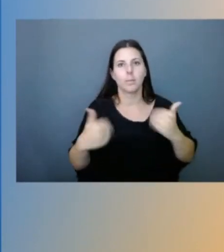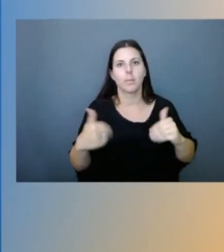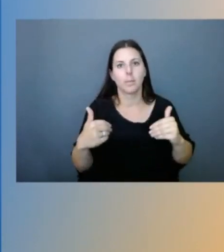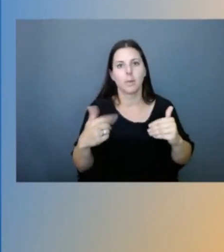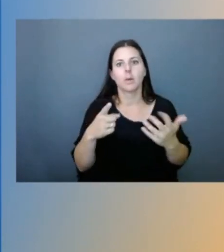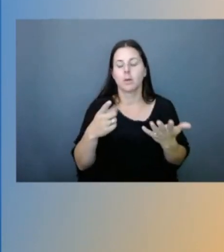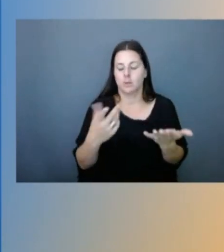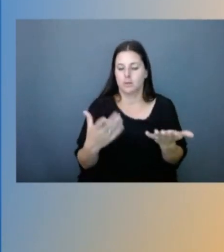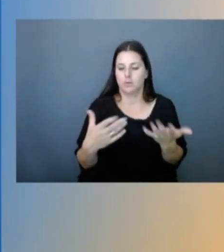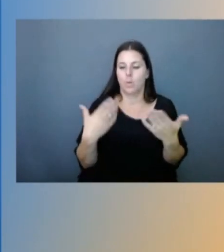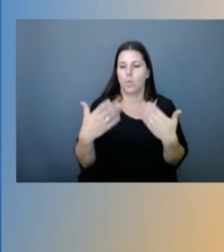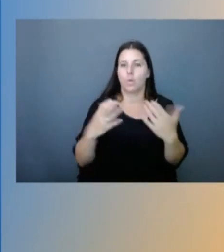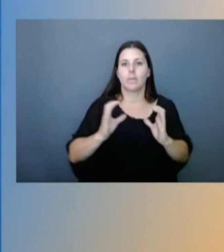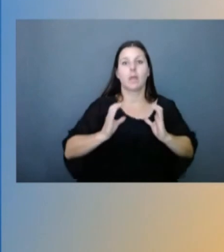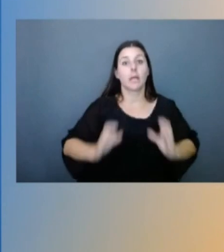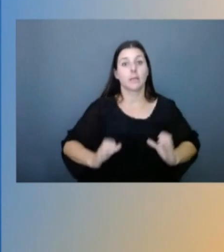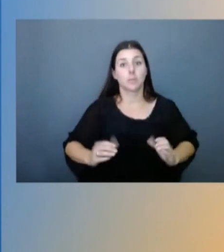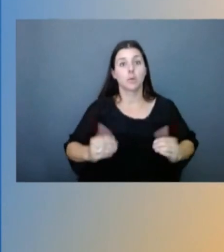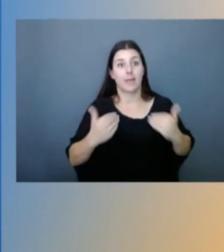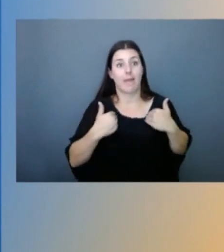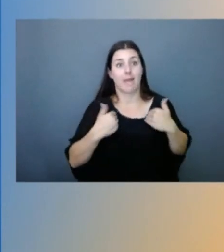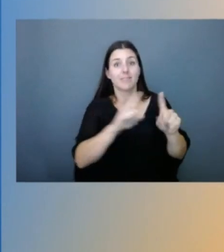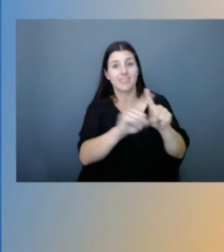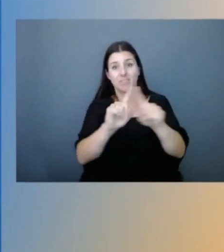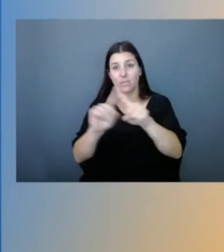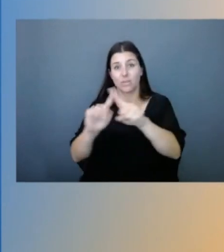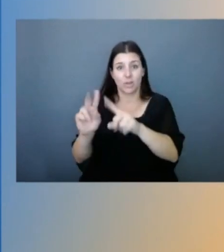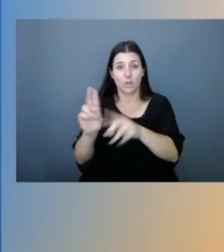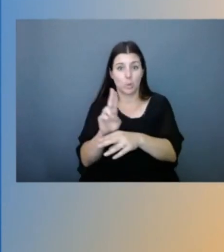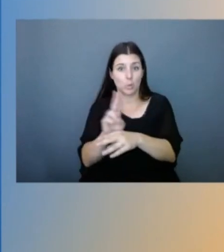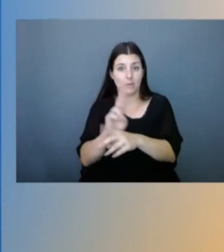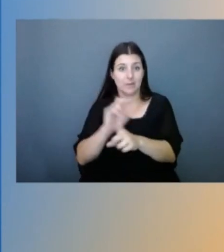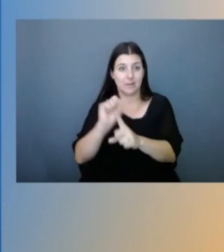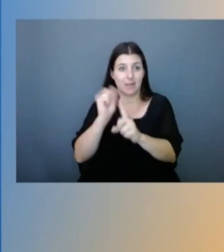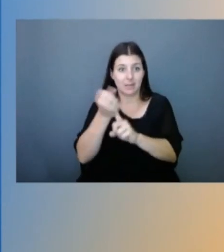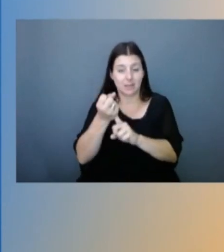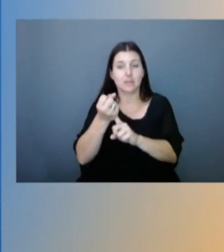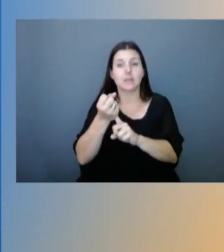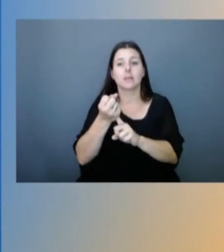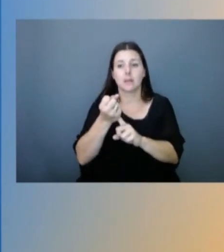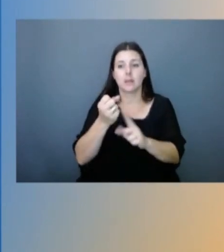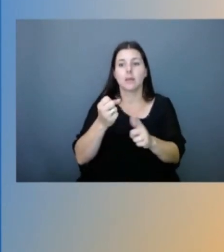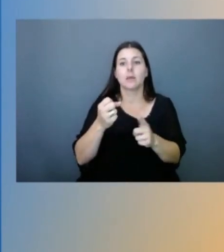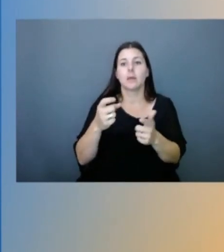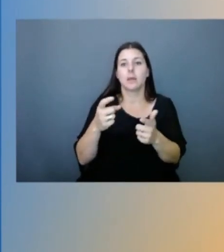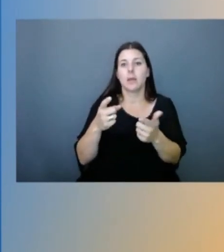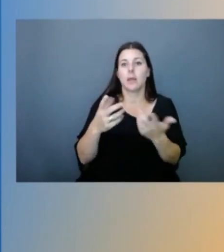customers have many different use cases, maybe their hotspot is not in IT, their hotspots are in their value chain